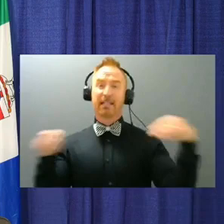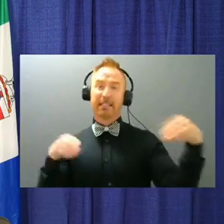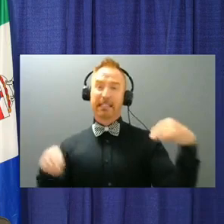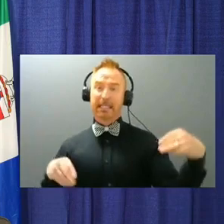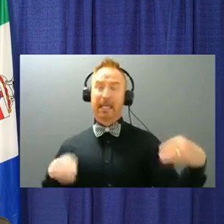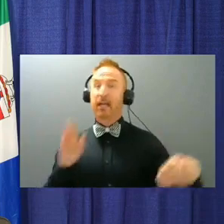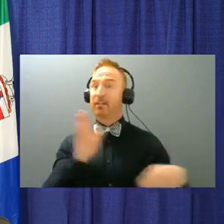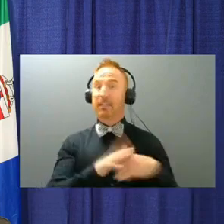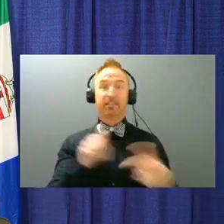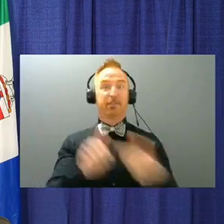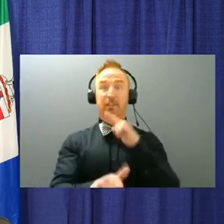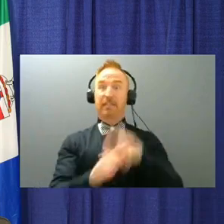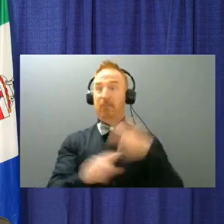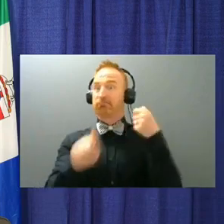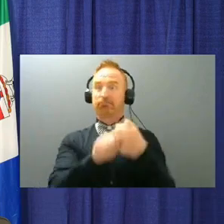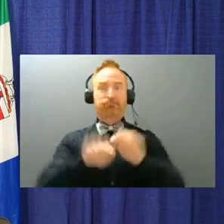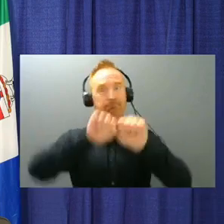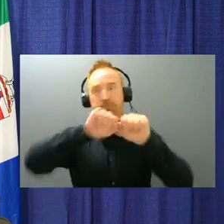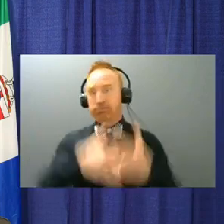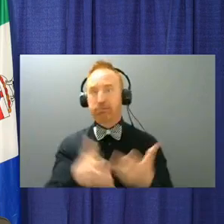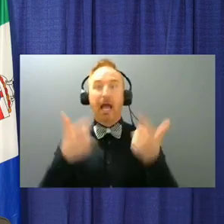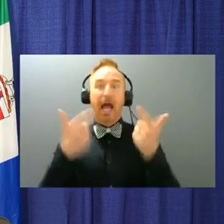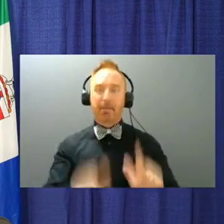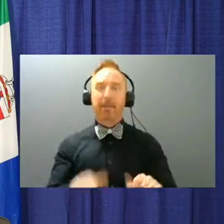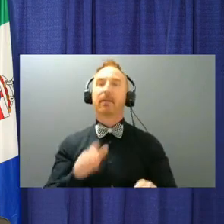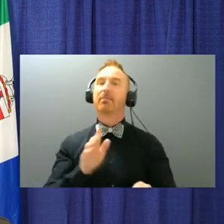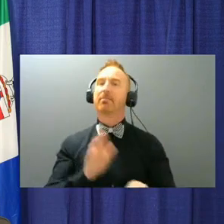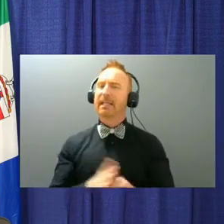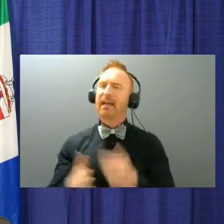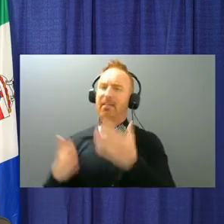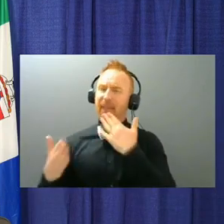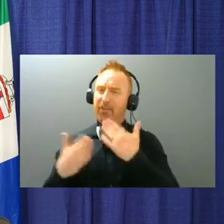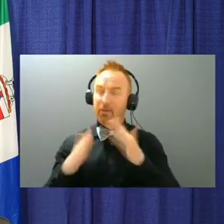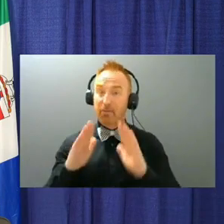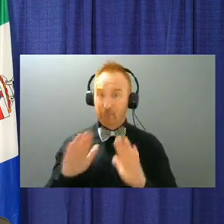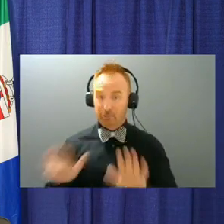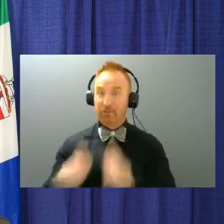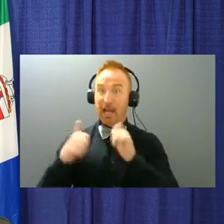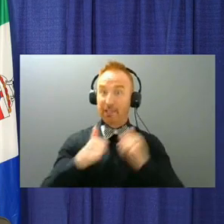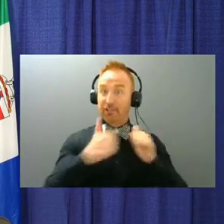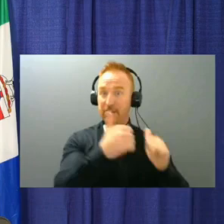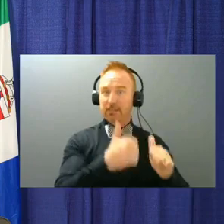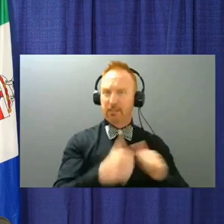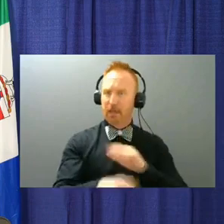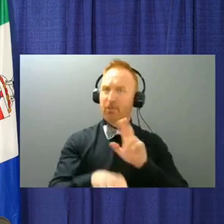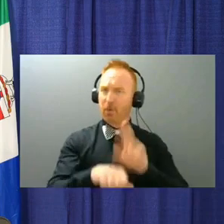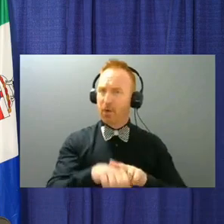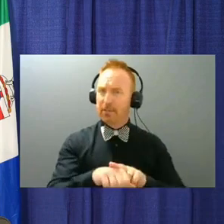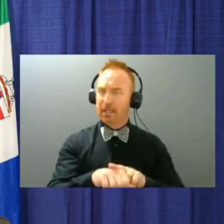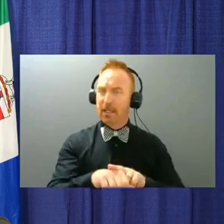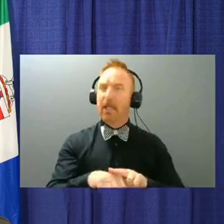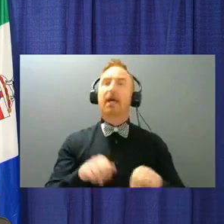together with your students and children. There will be bumps along the road, but I am confident that we